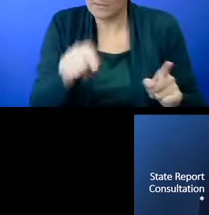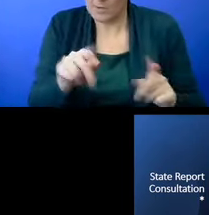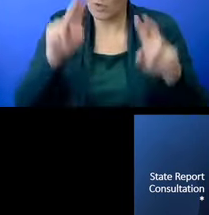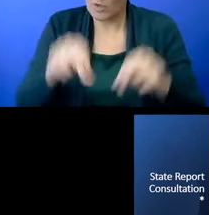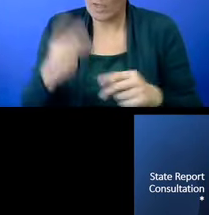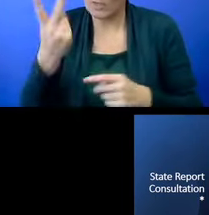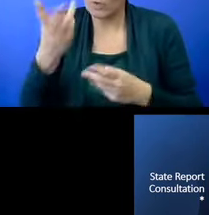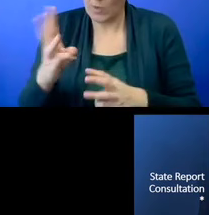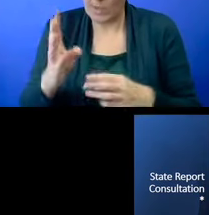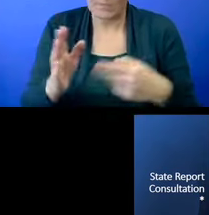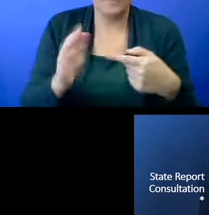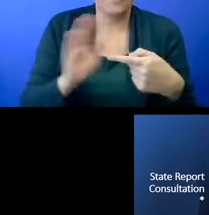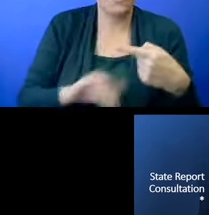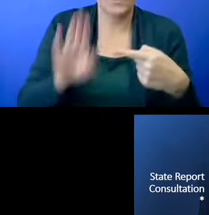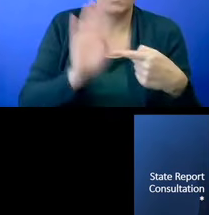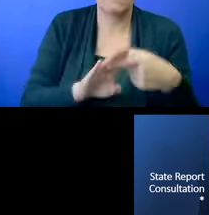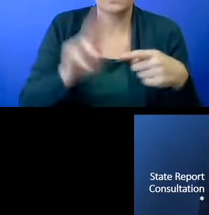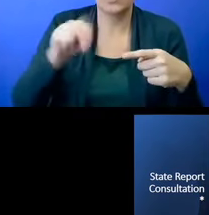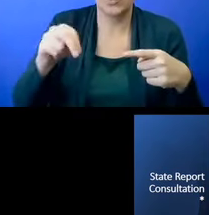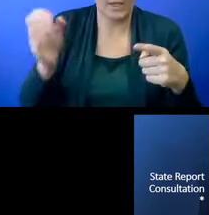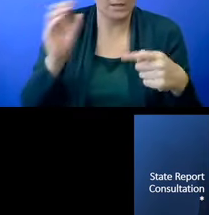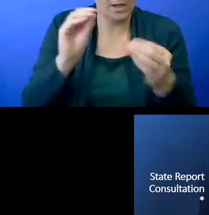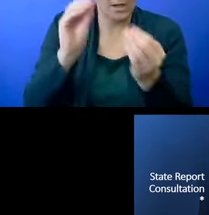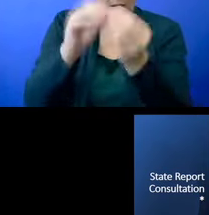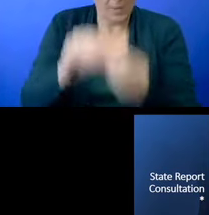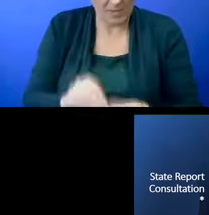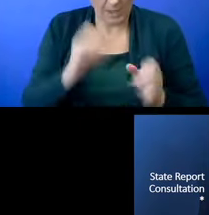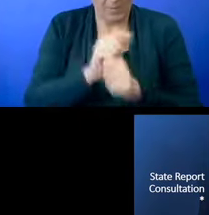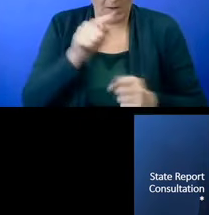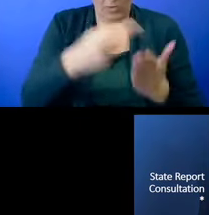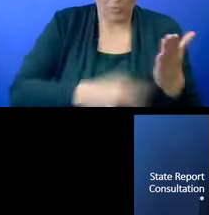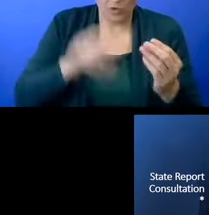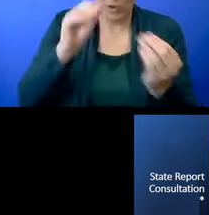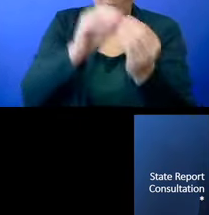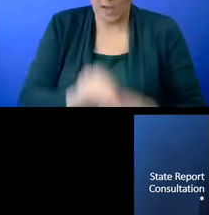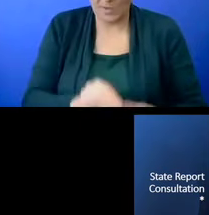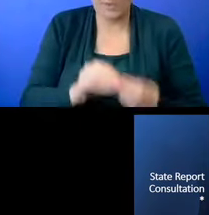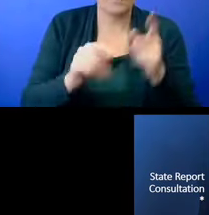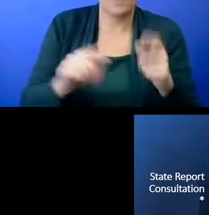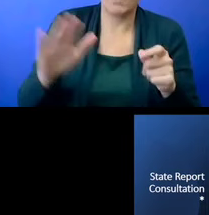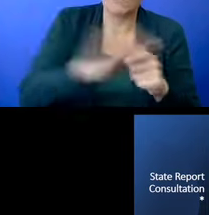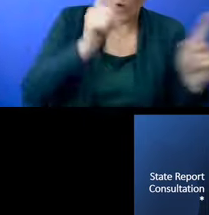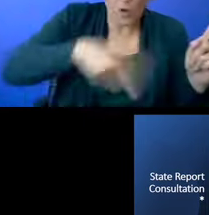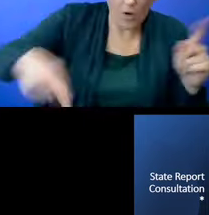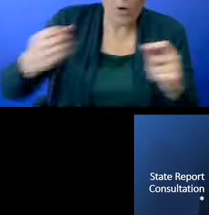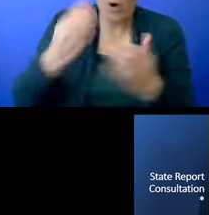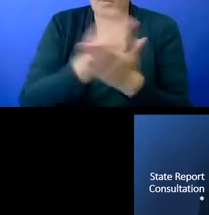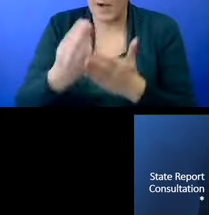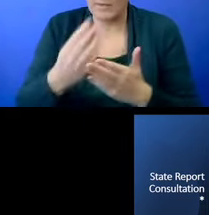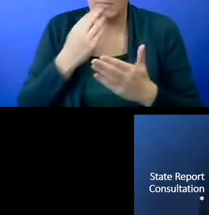The first is, you can submit comments on the State report (in full or in part) before 9 April.